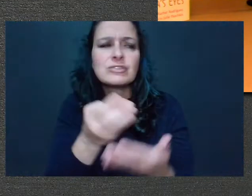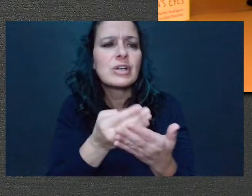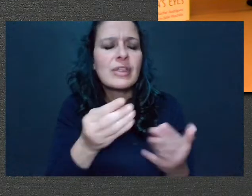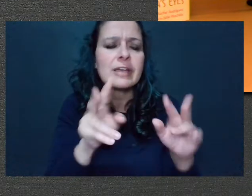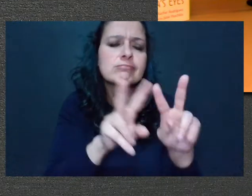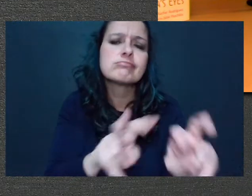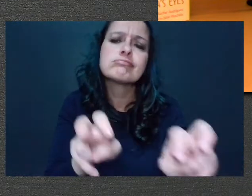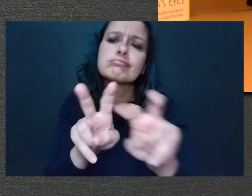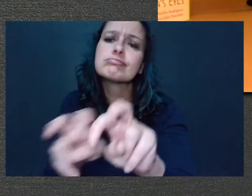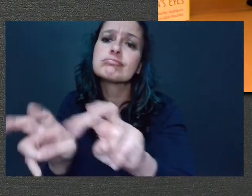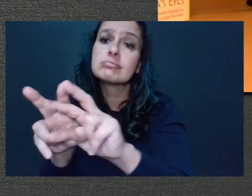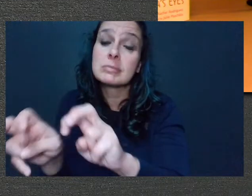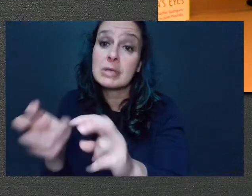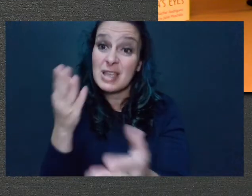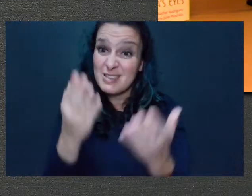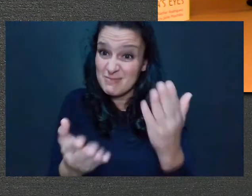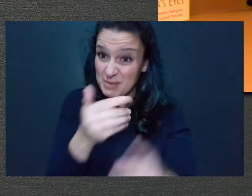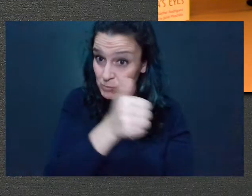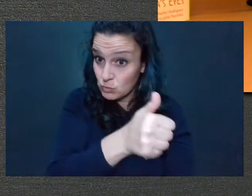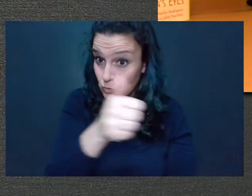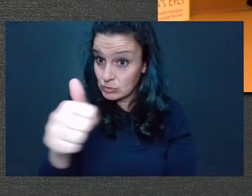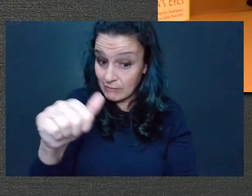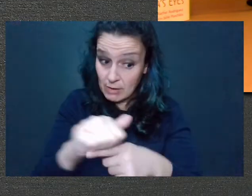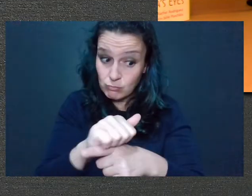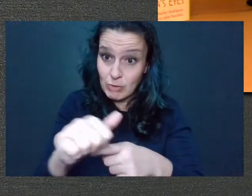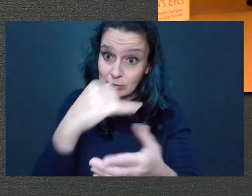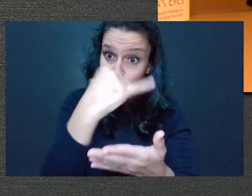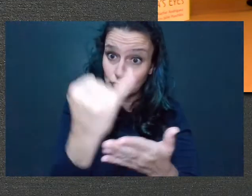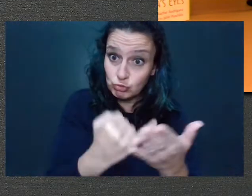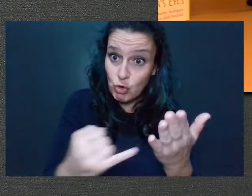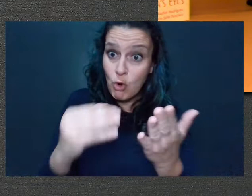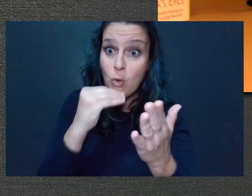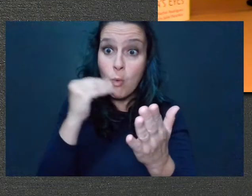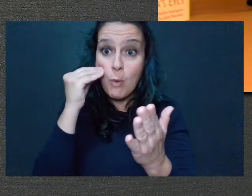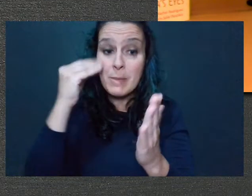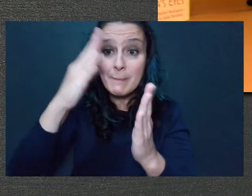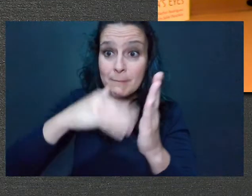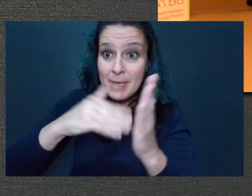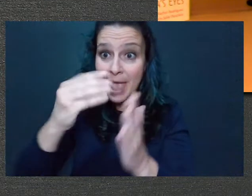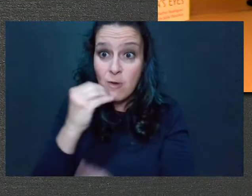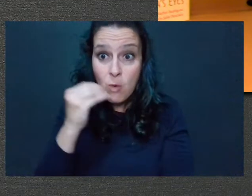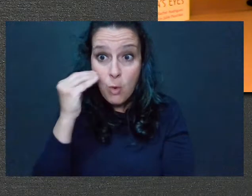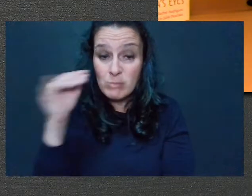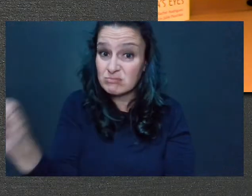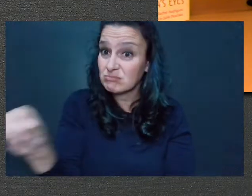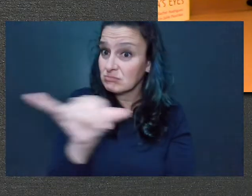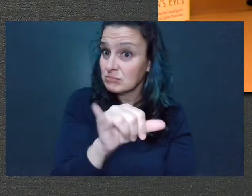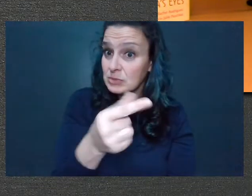You might be practicing your drawing and painting at home like she did. And she never gave up.